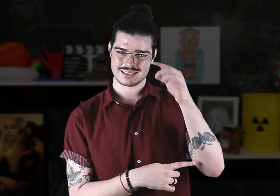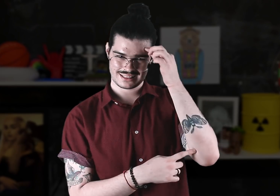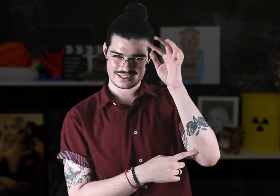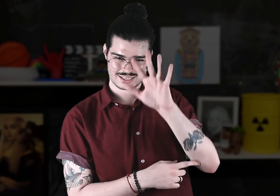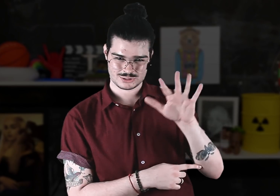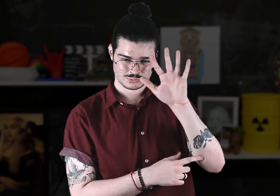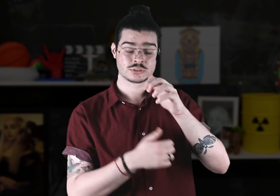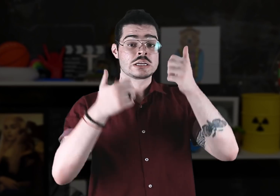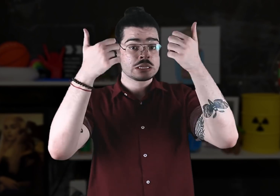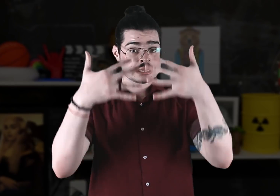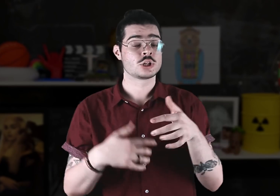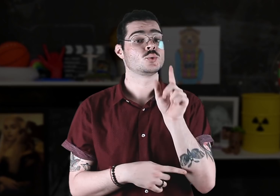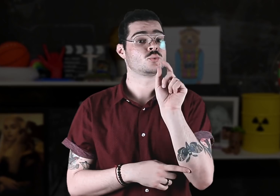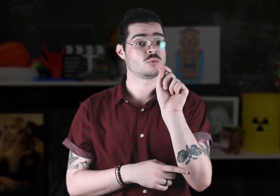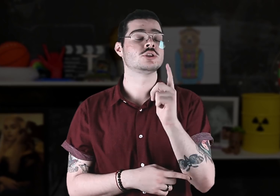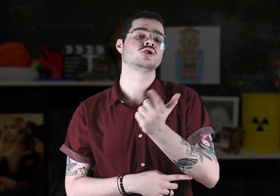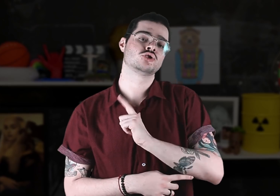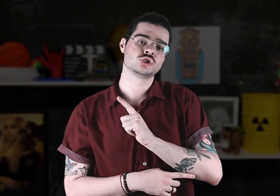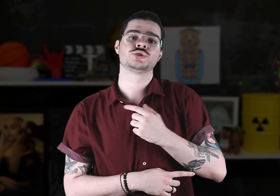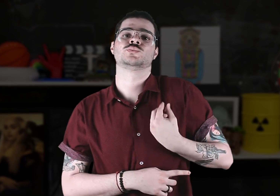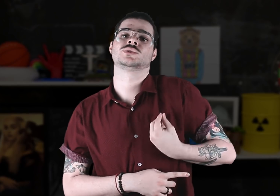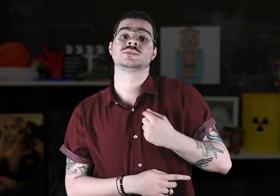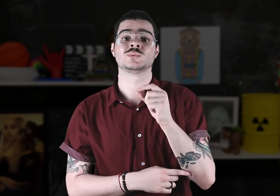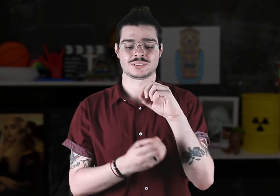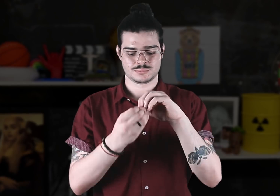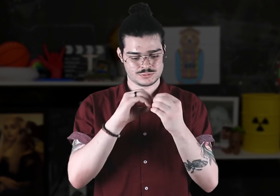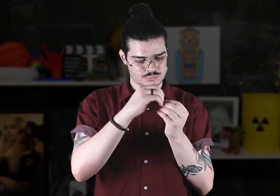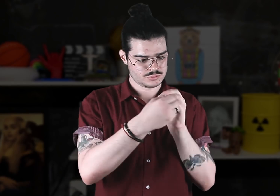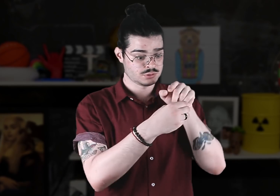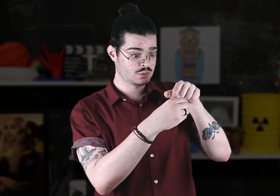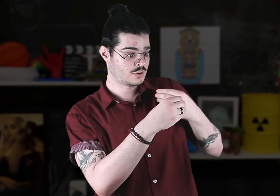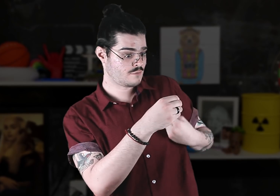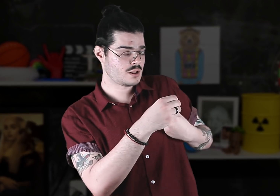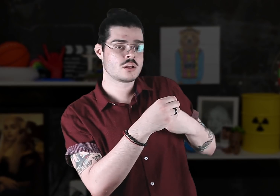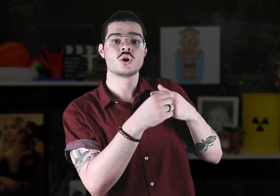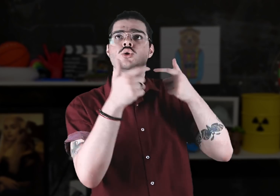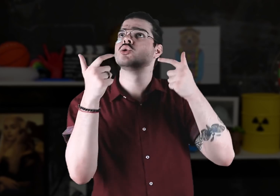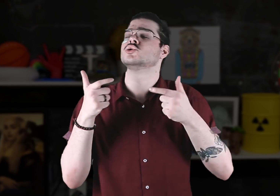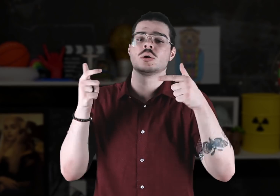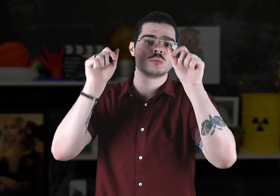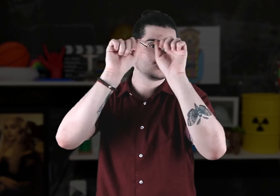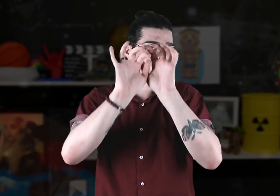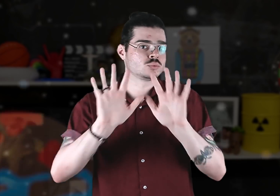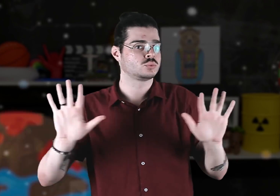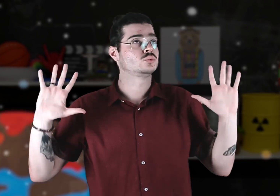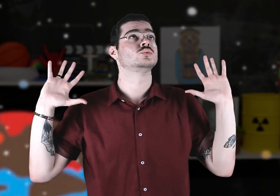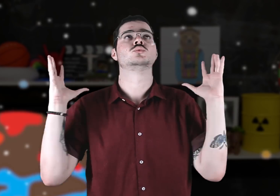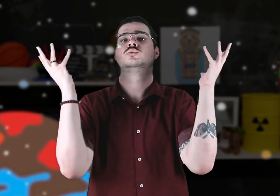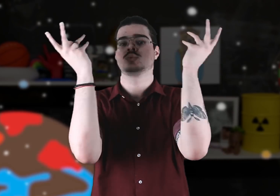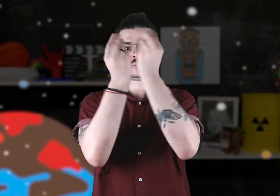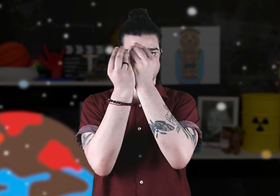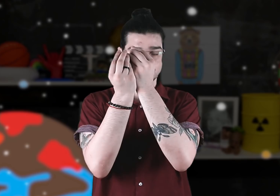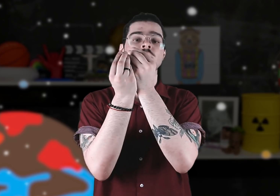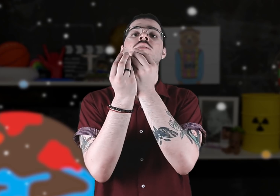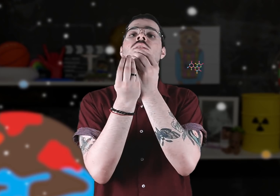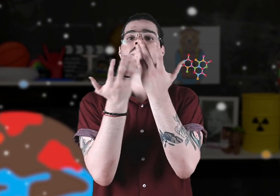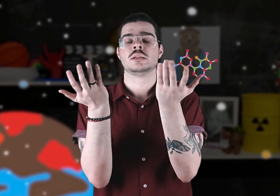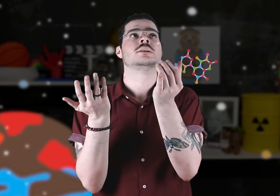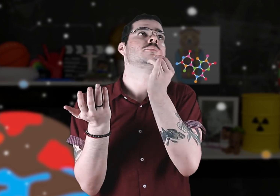It explains the hypothesis that there are substances of life in the entire universe,